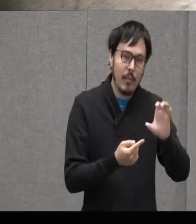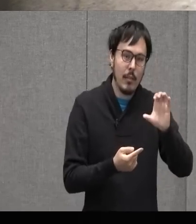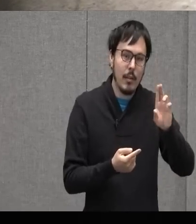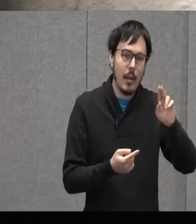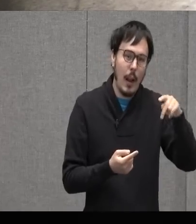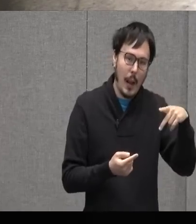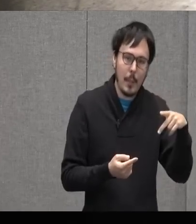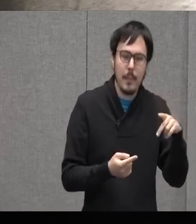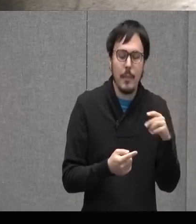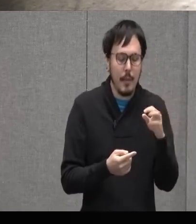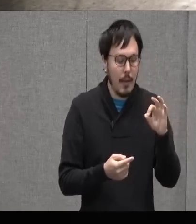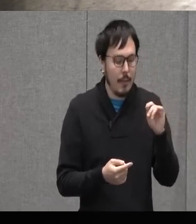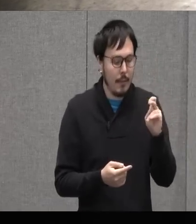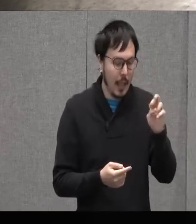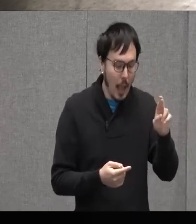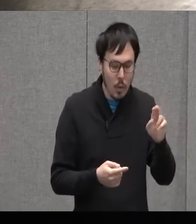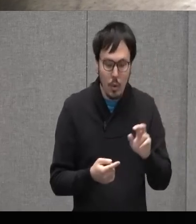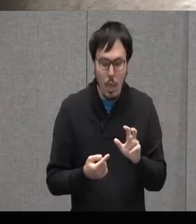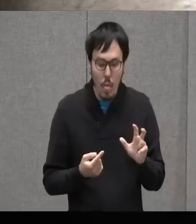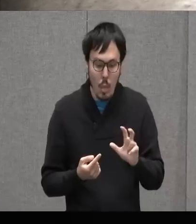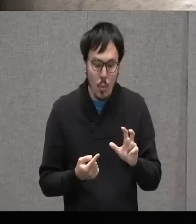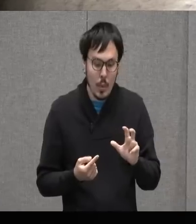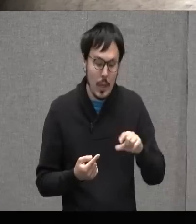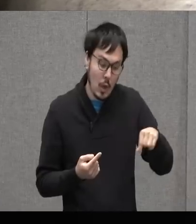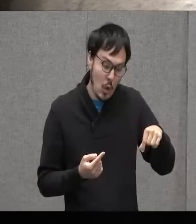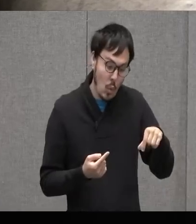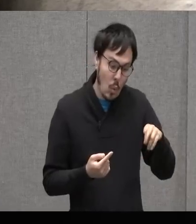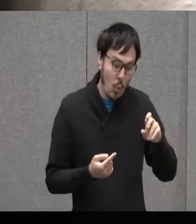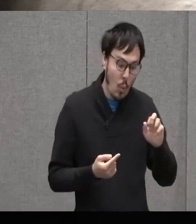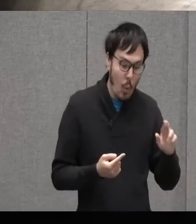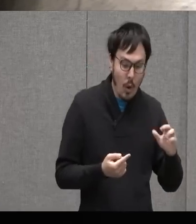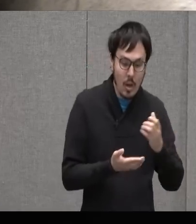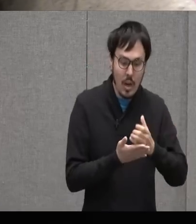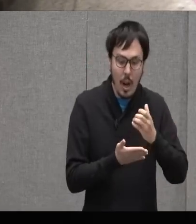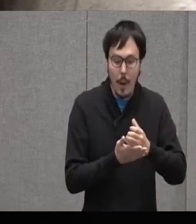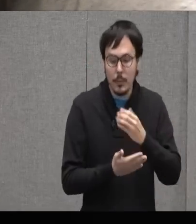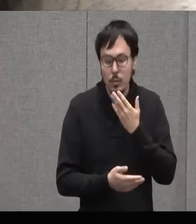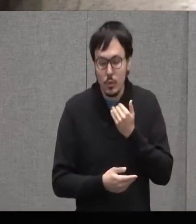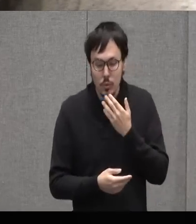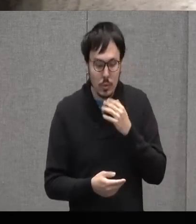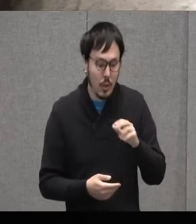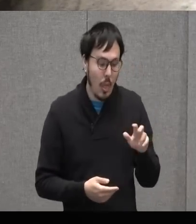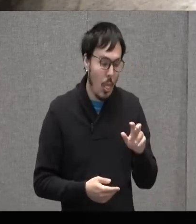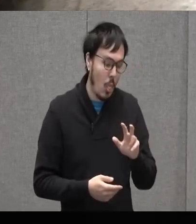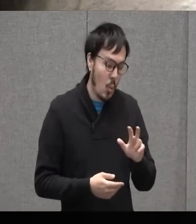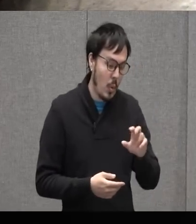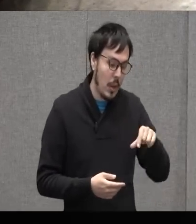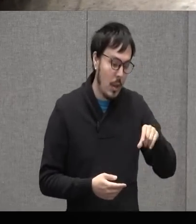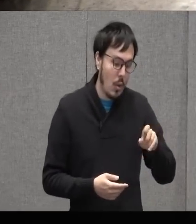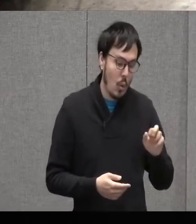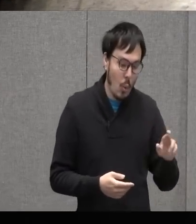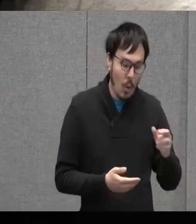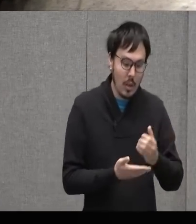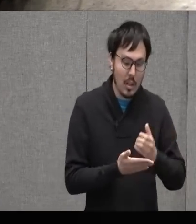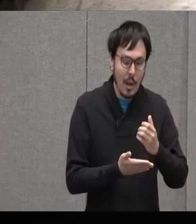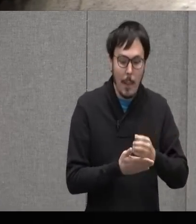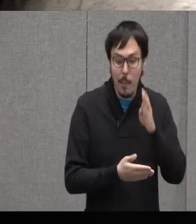Three quarter cups of sugar. Three quarter cups of brown sugar. One cup of butter.